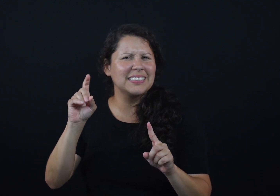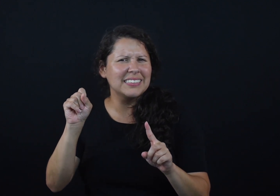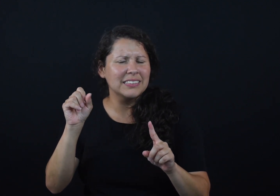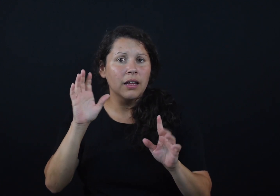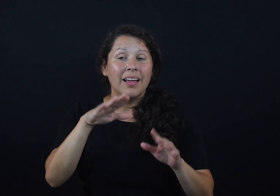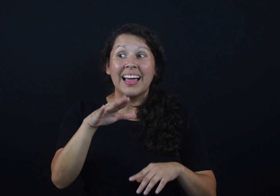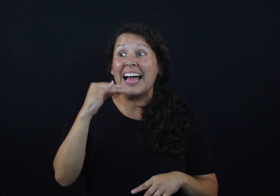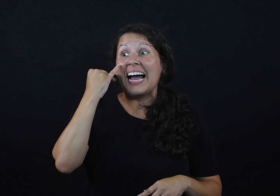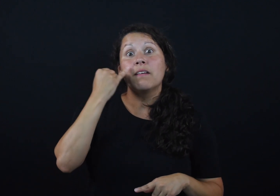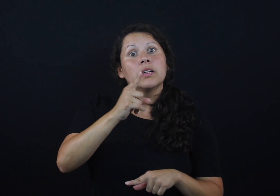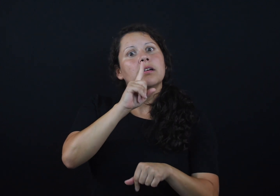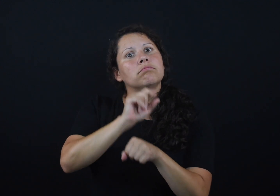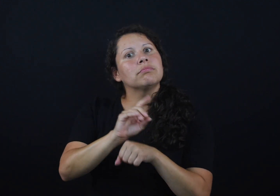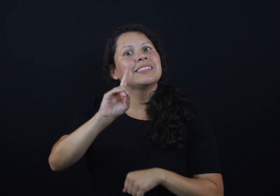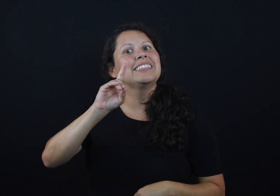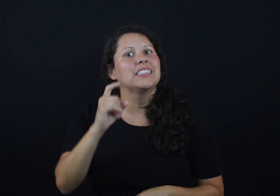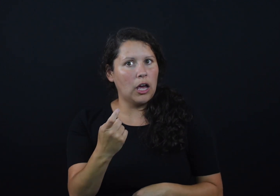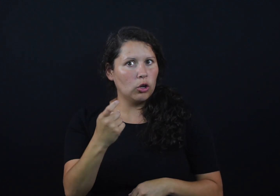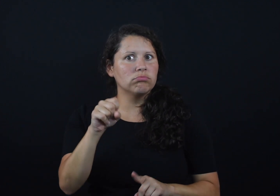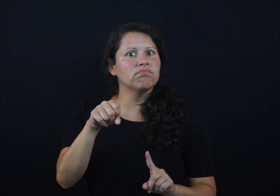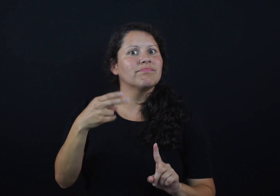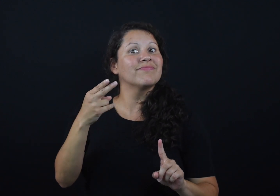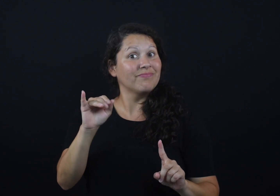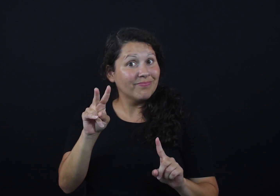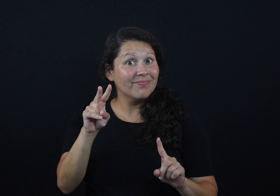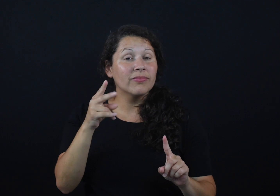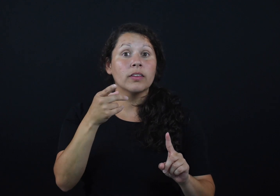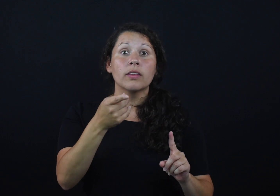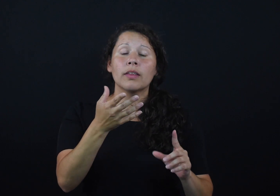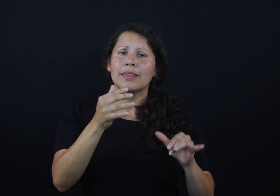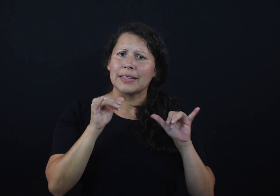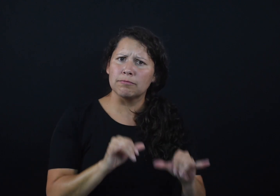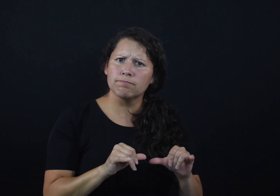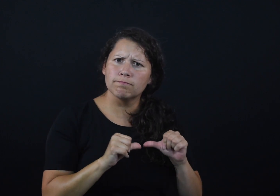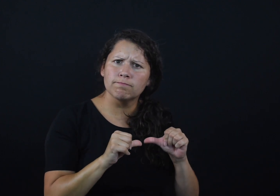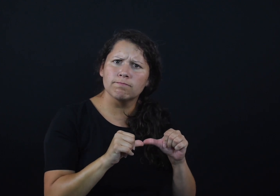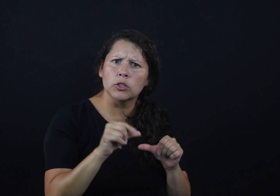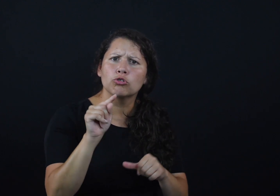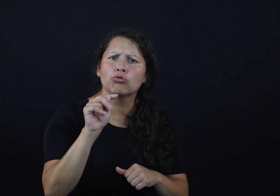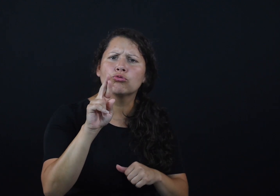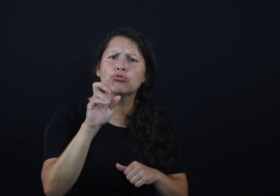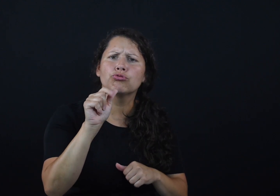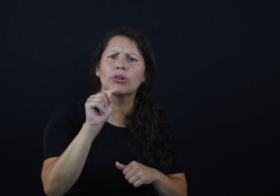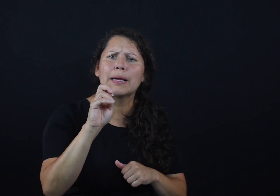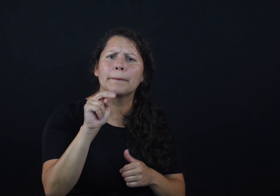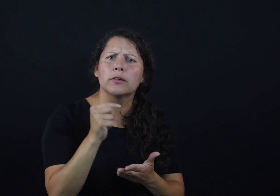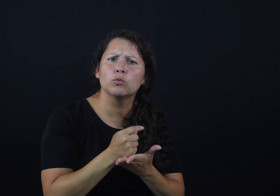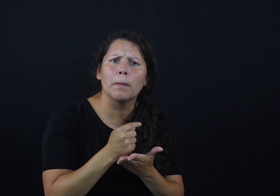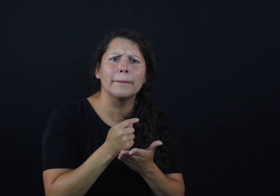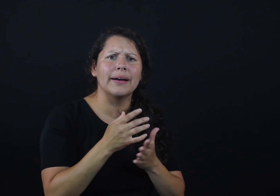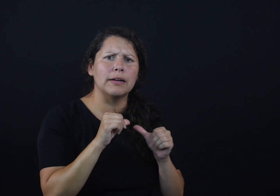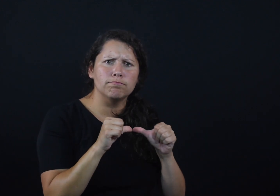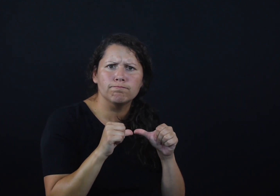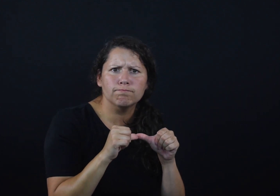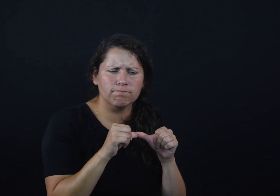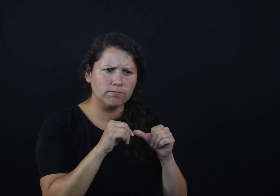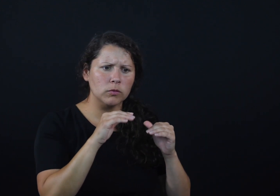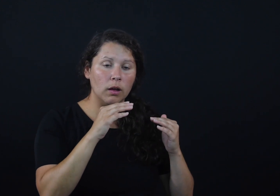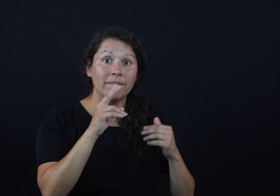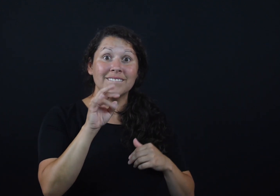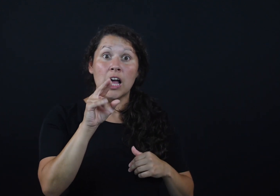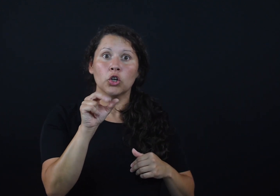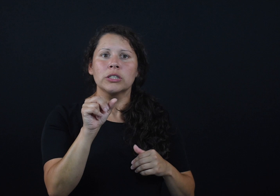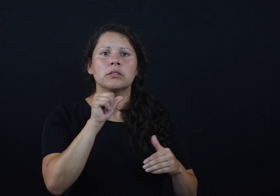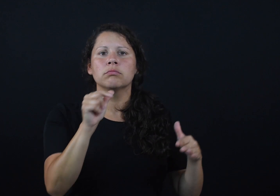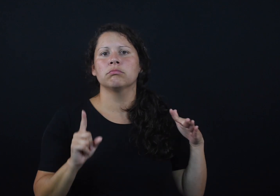with HIV, to take and stay on treatment to make the levels of virus undetectable. This is